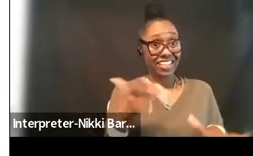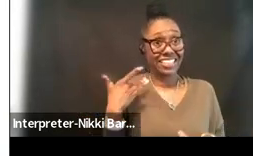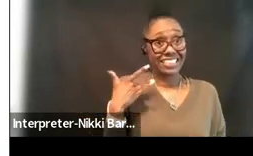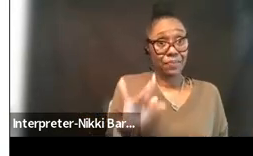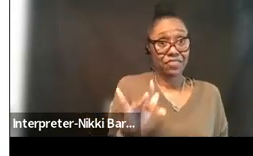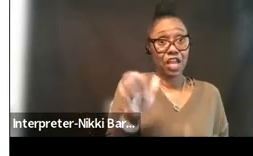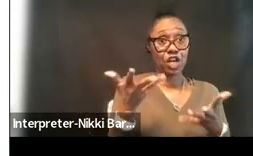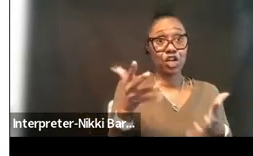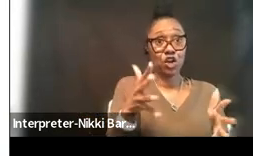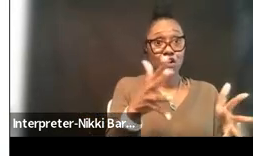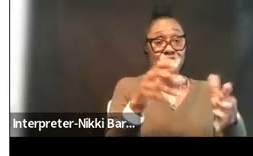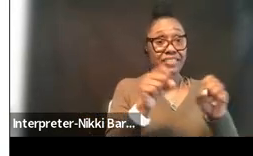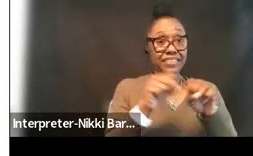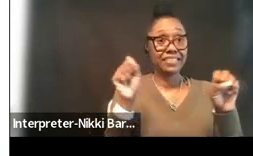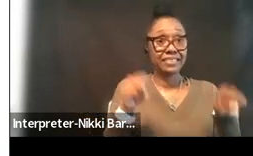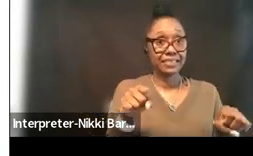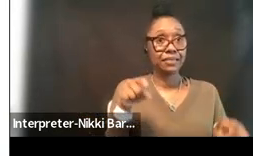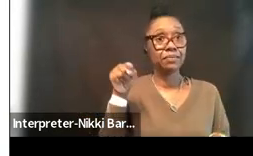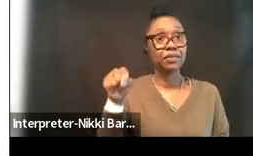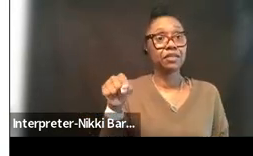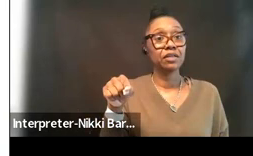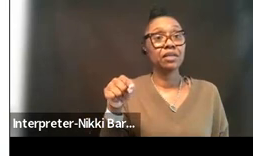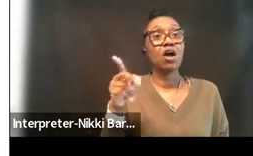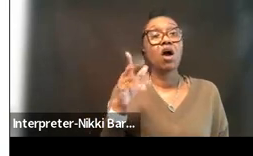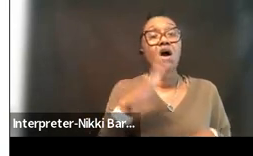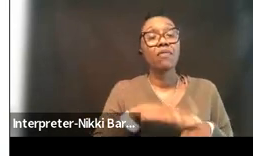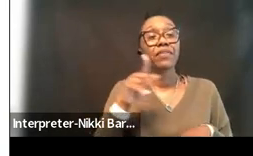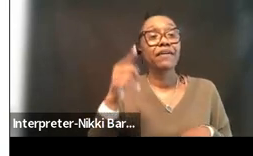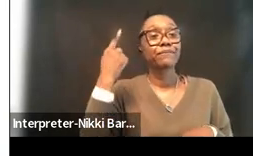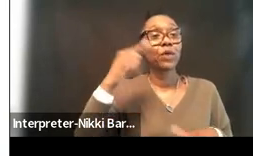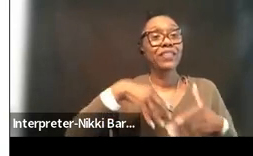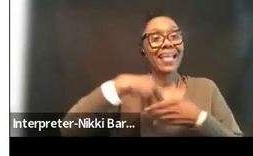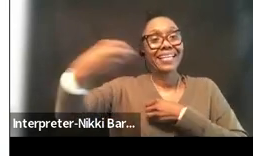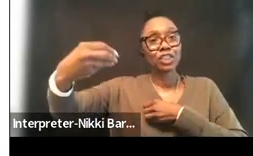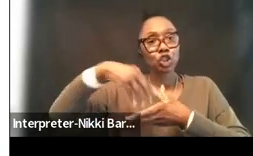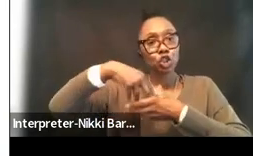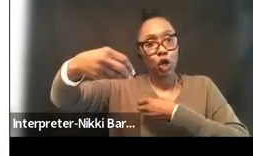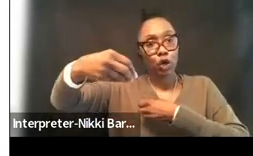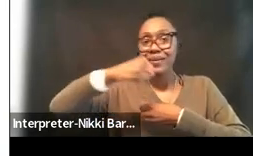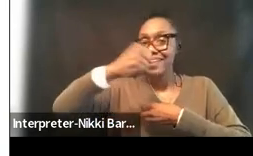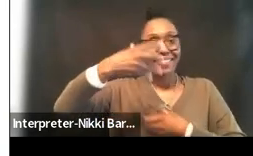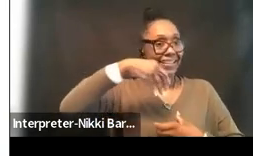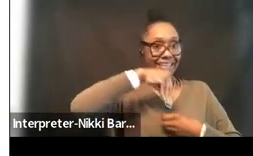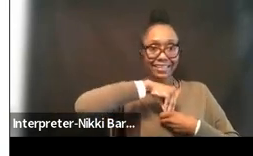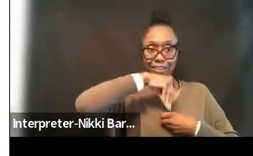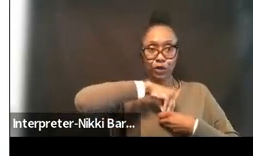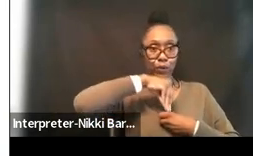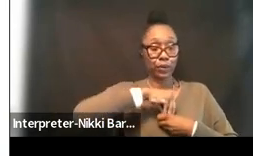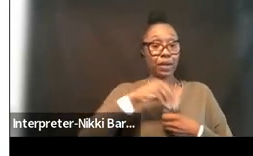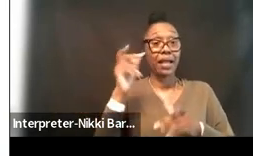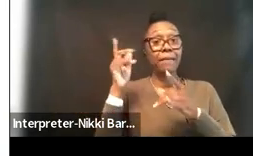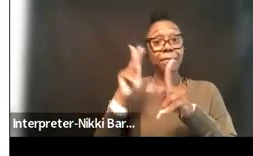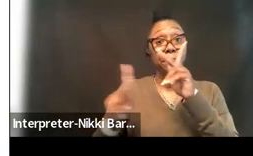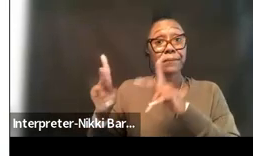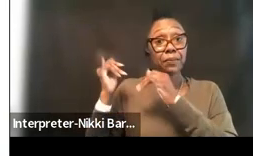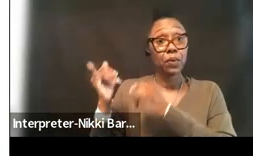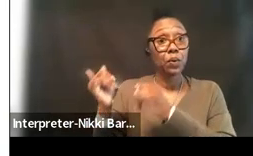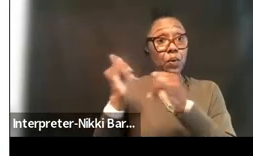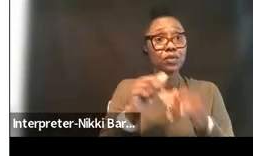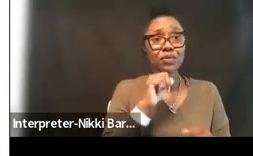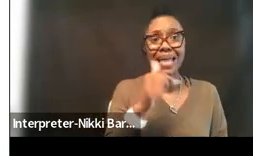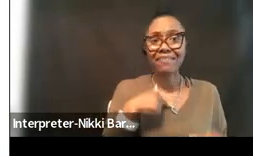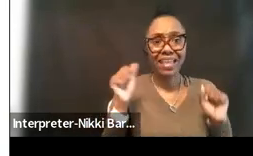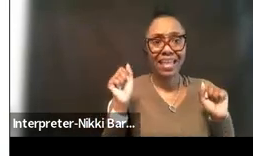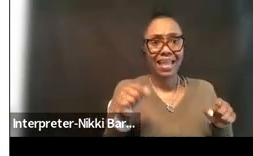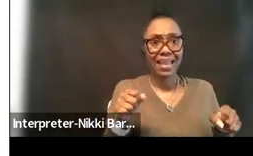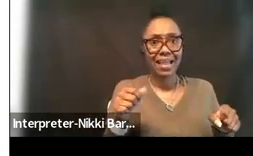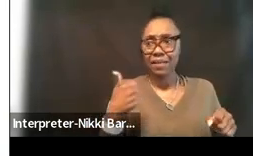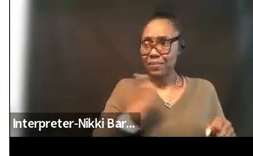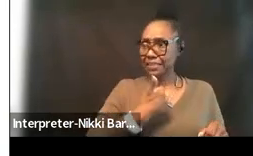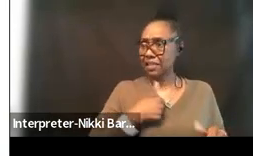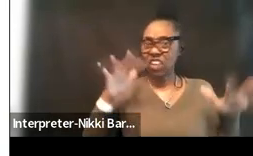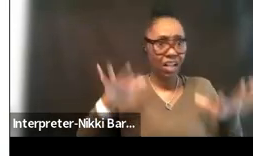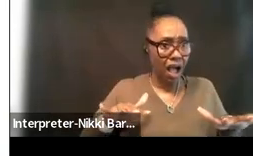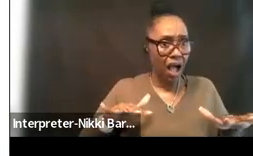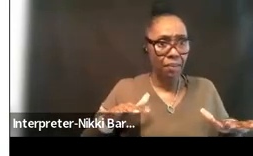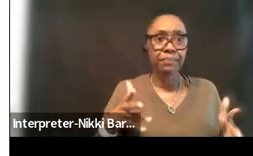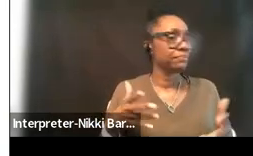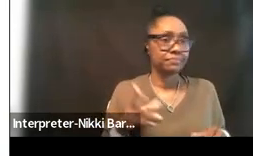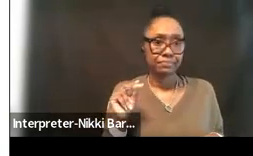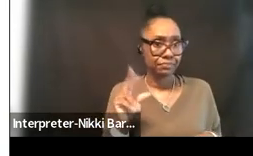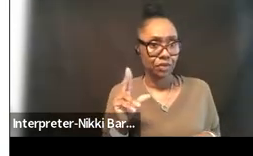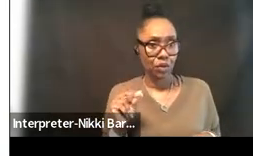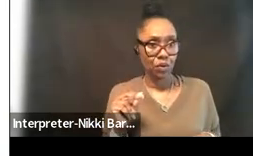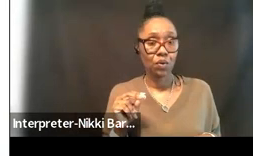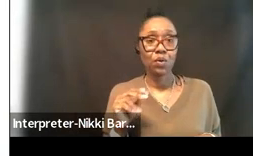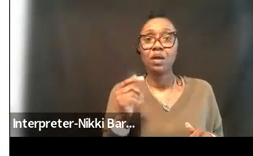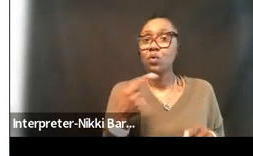So individuals do not have the ability to actually just calm themselves down like we can do when we are not emotionally activated.